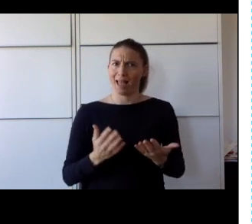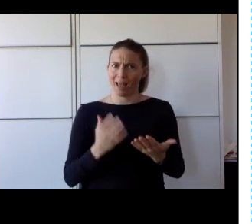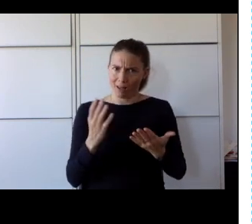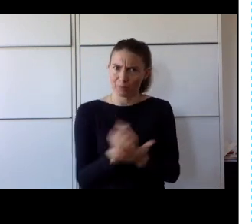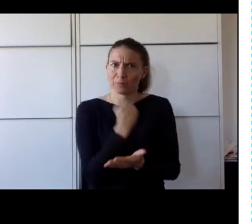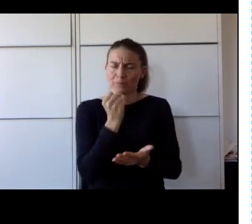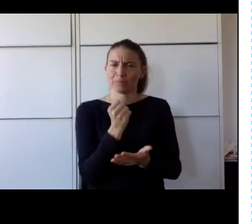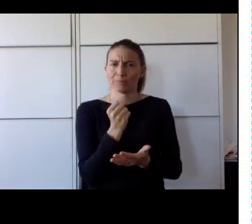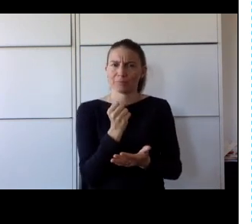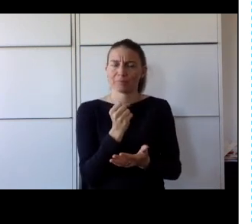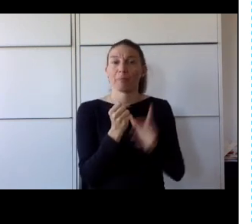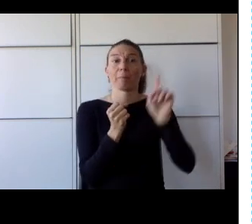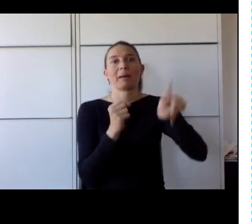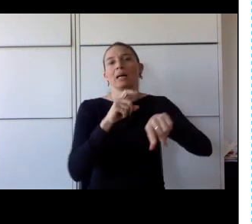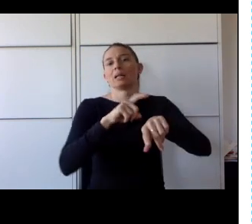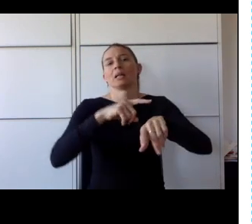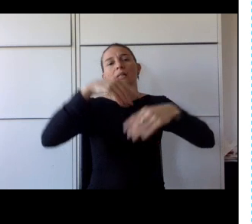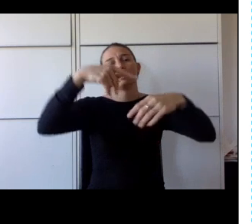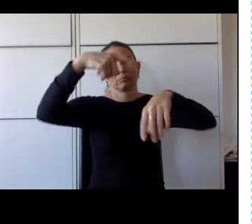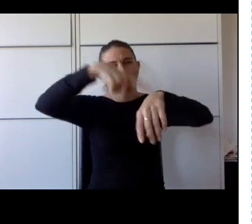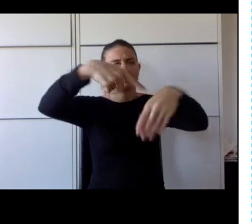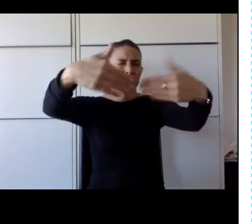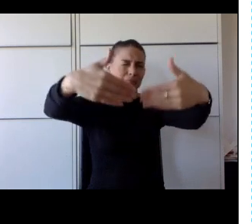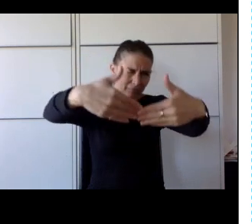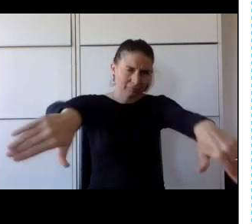This is the final deadline so just bring this up